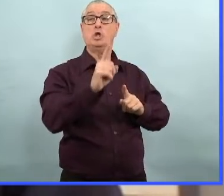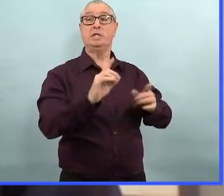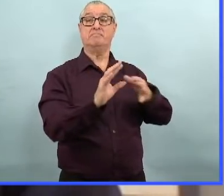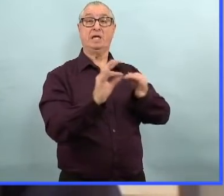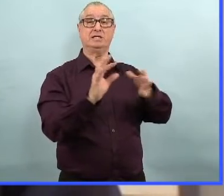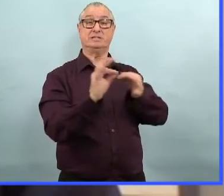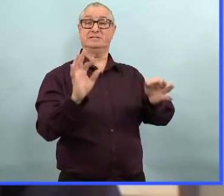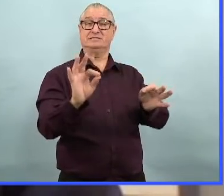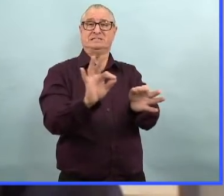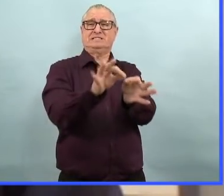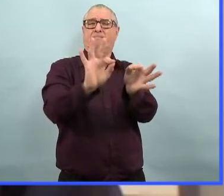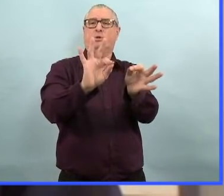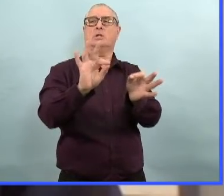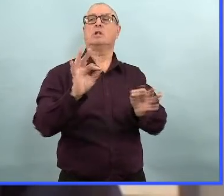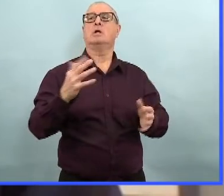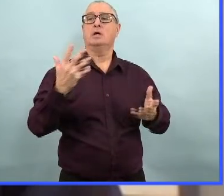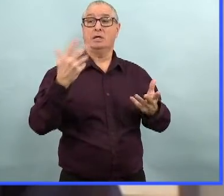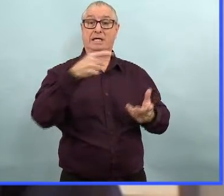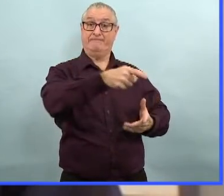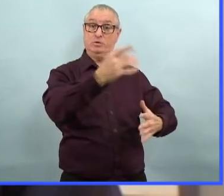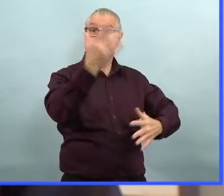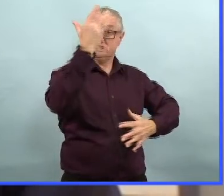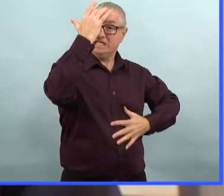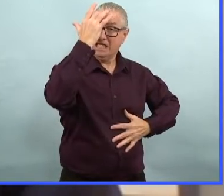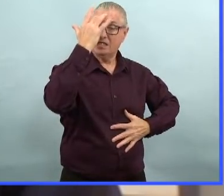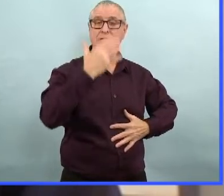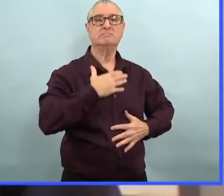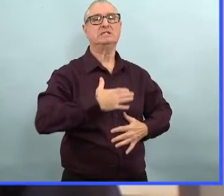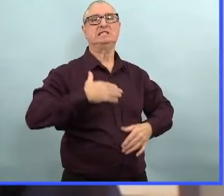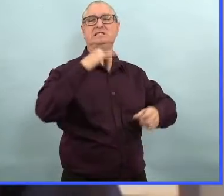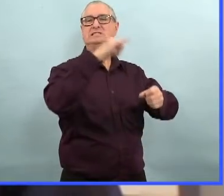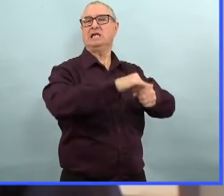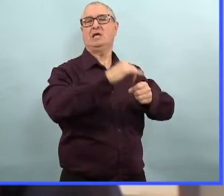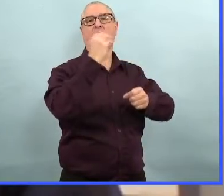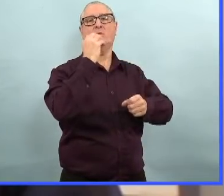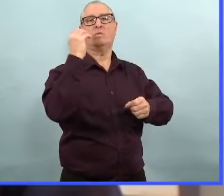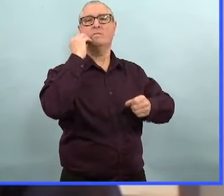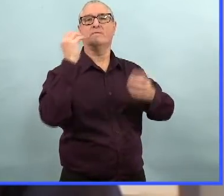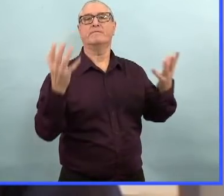um uh pending test results if you're not gonna if those test results aren't going to be forthcoming